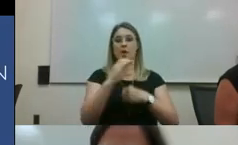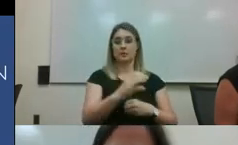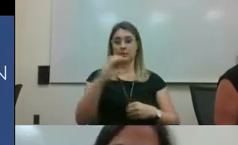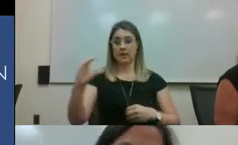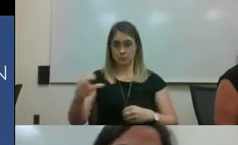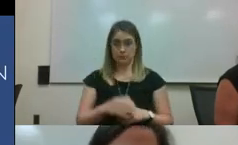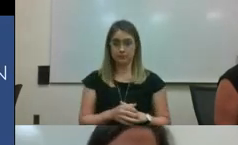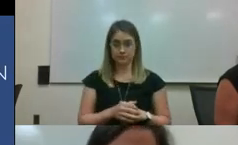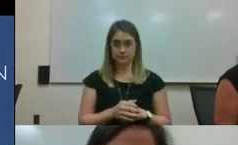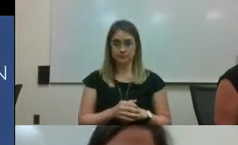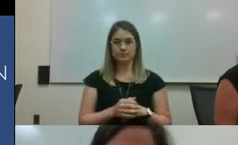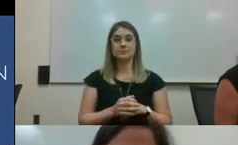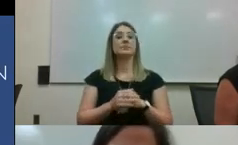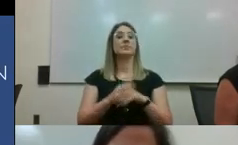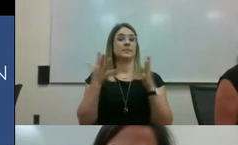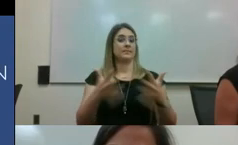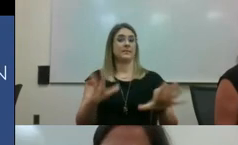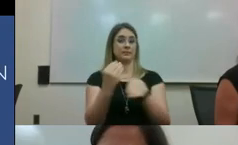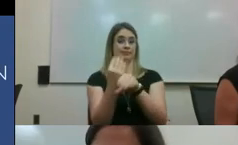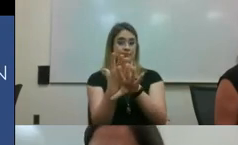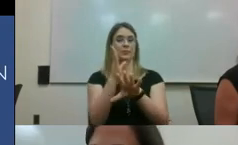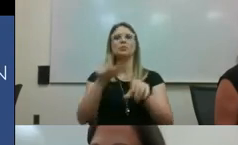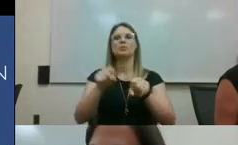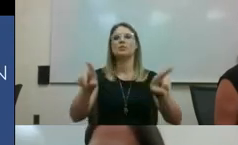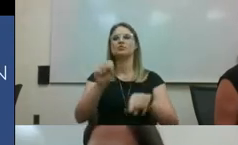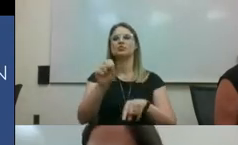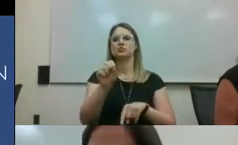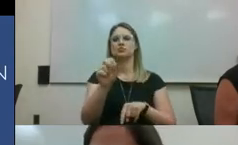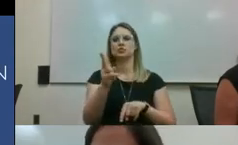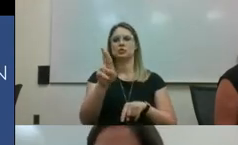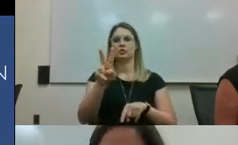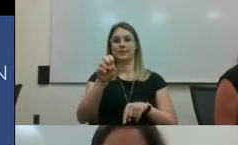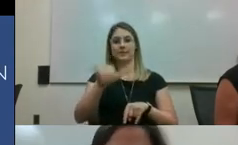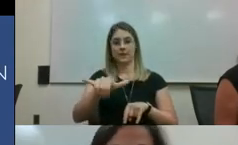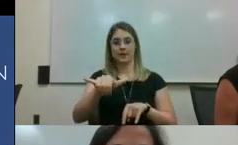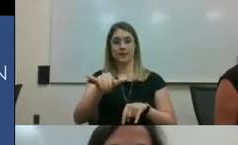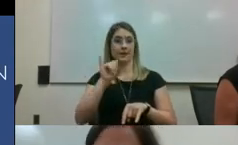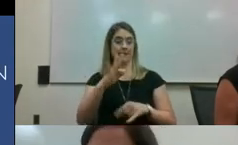We'll also be sending out a survey after the webinar for those that are really interested in engaging more